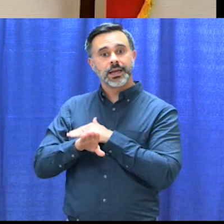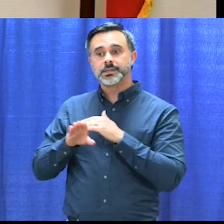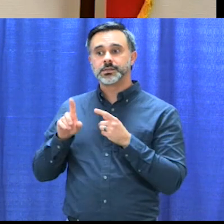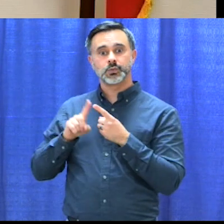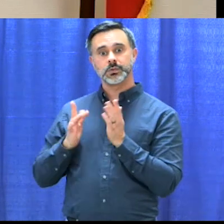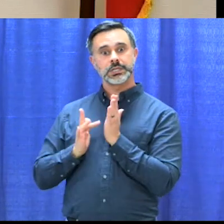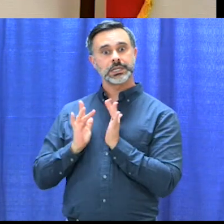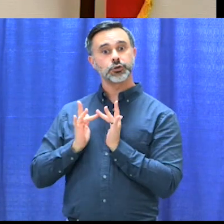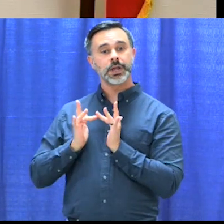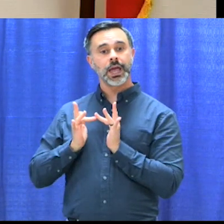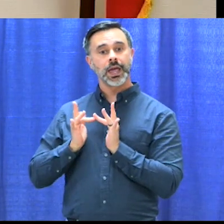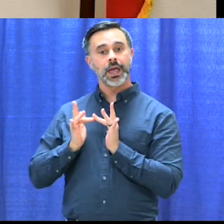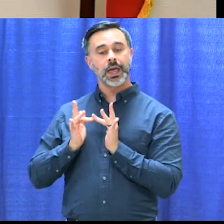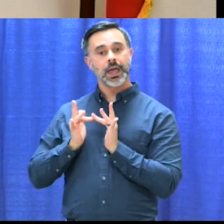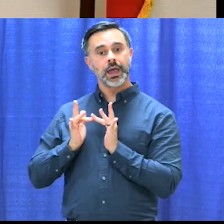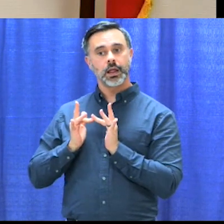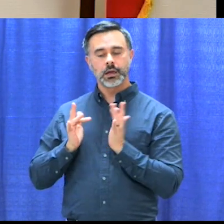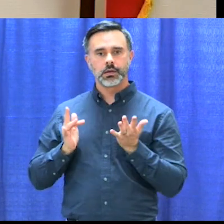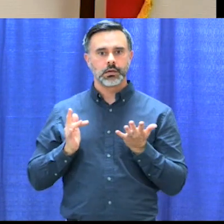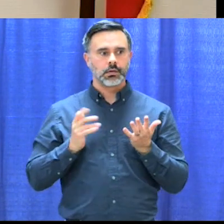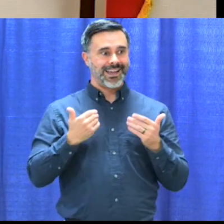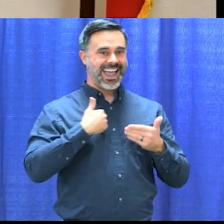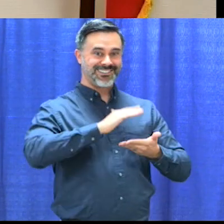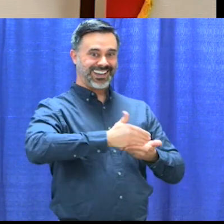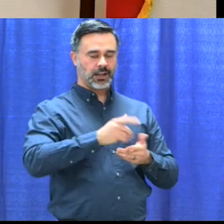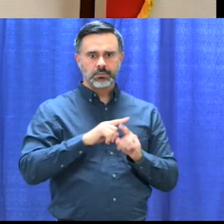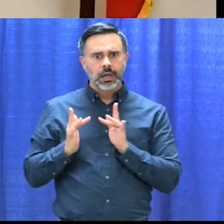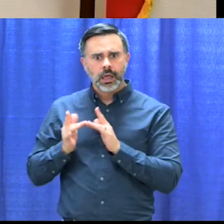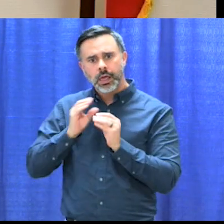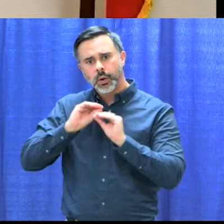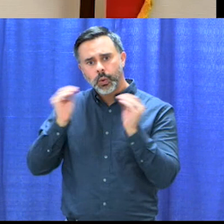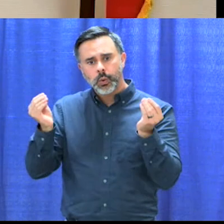at home so they can complete the assignments that are being provided by their teachers.